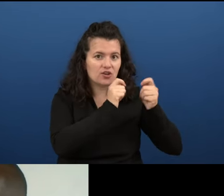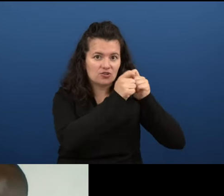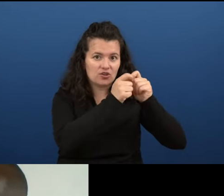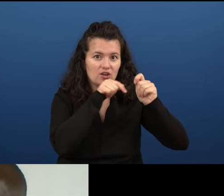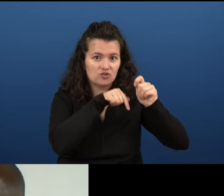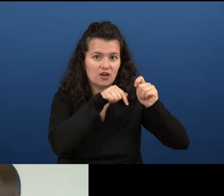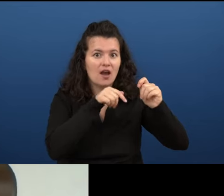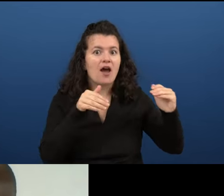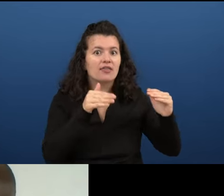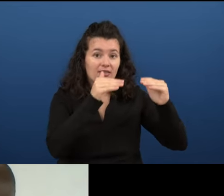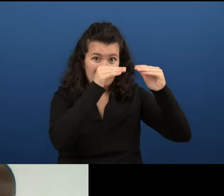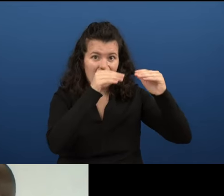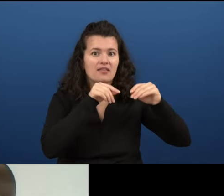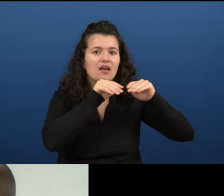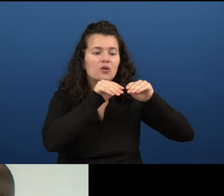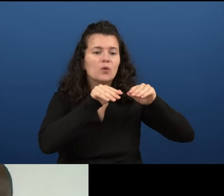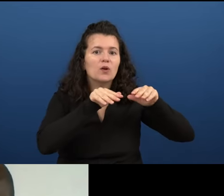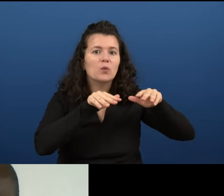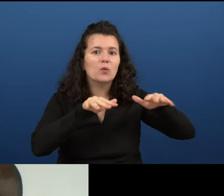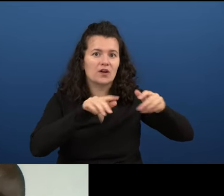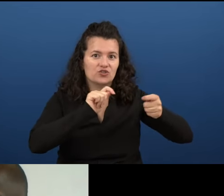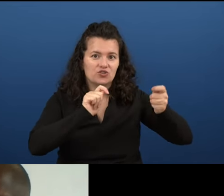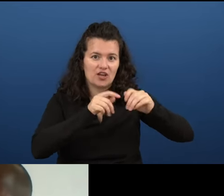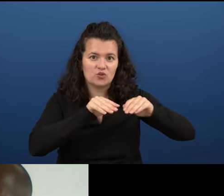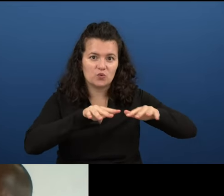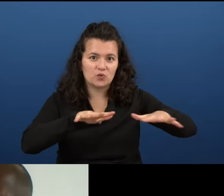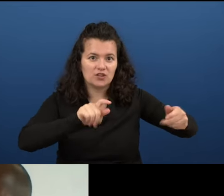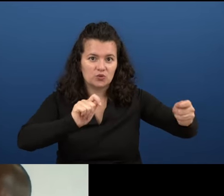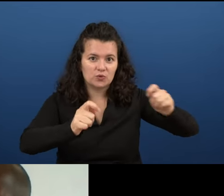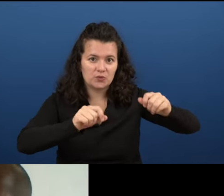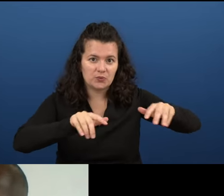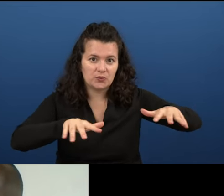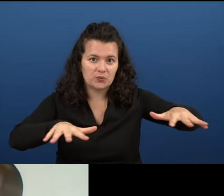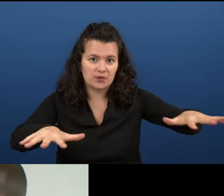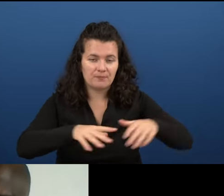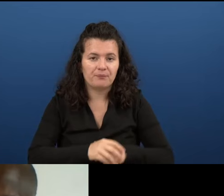important, so I'll request that very many organizations, we reach out as a business